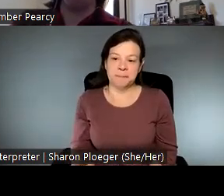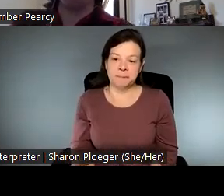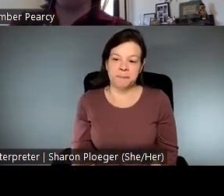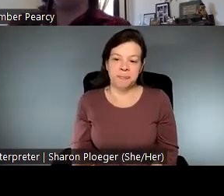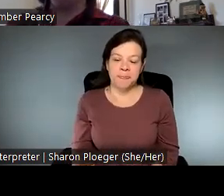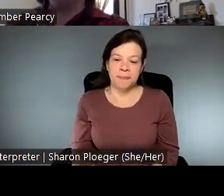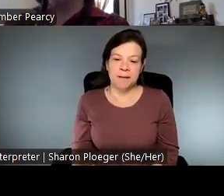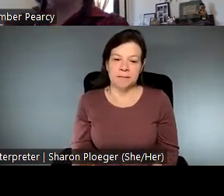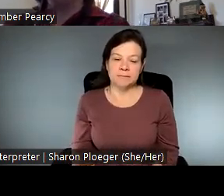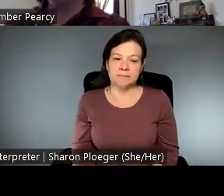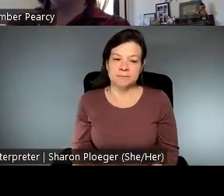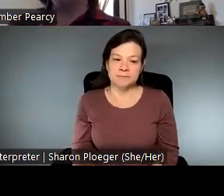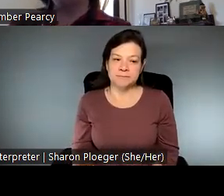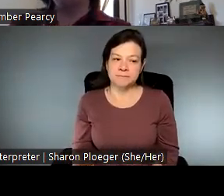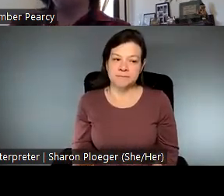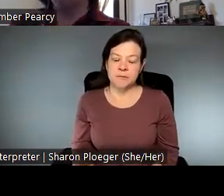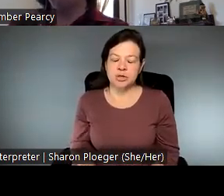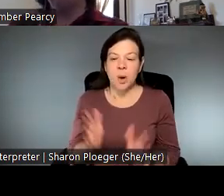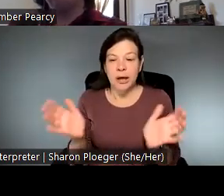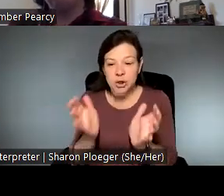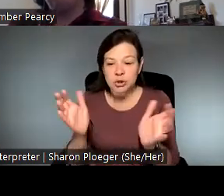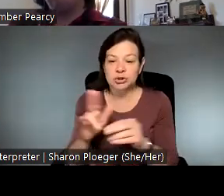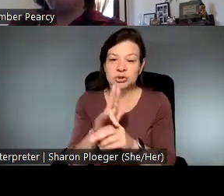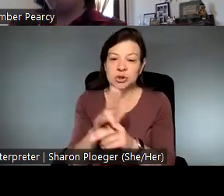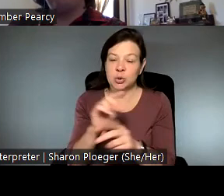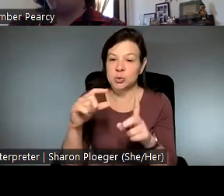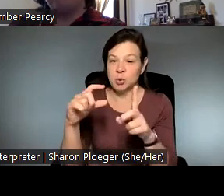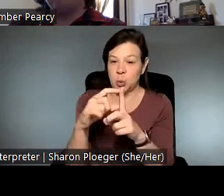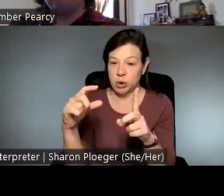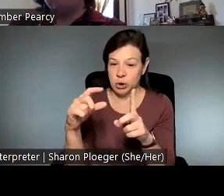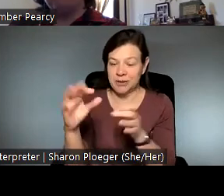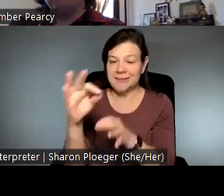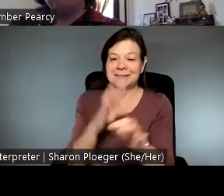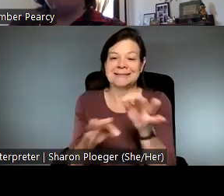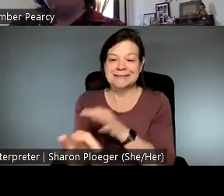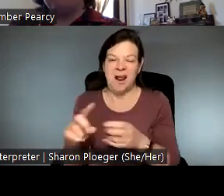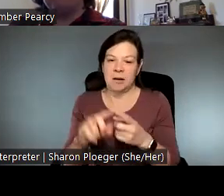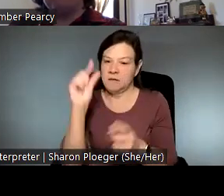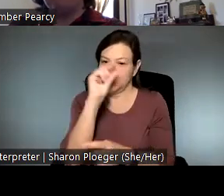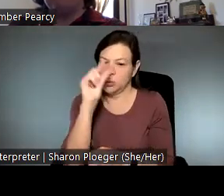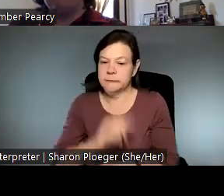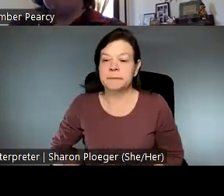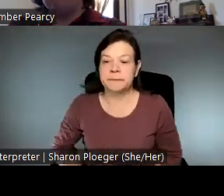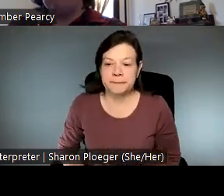to use a Microsoft Word document if at all possible. Yep, sounds good.